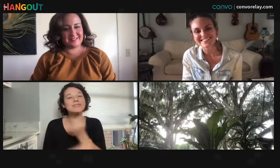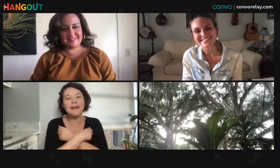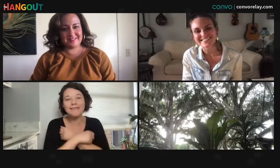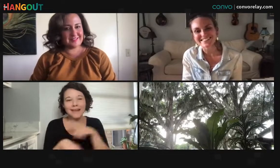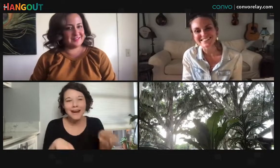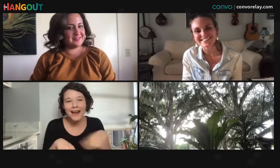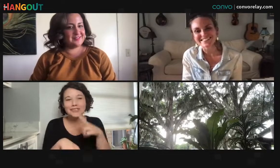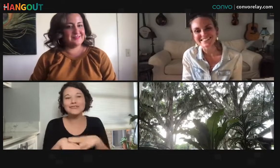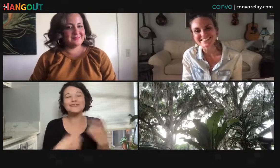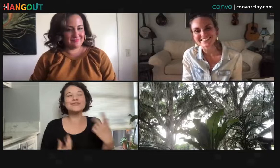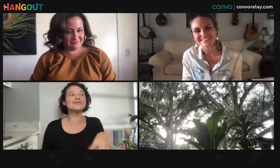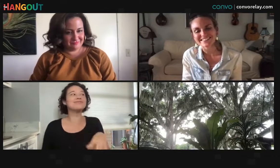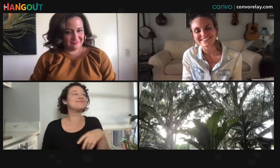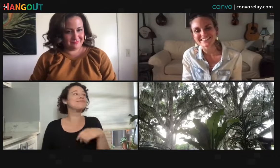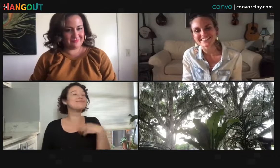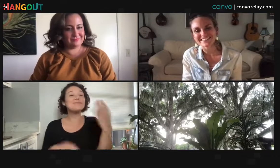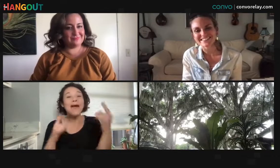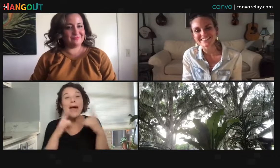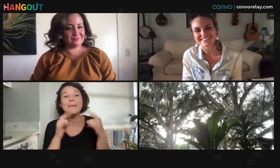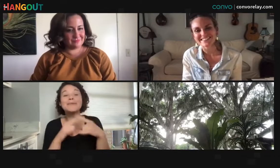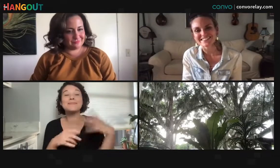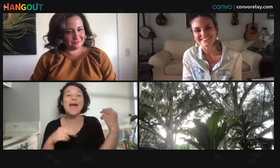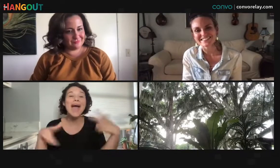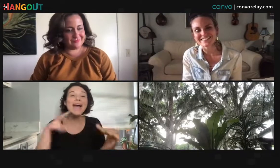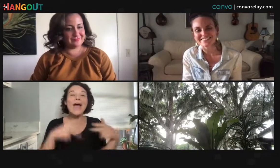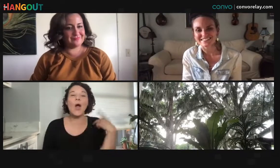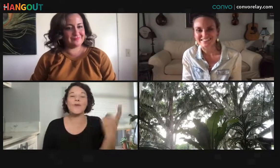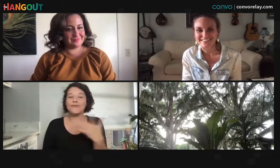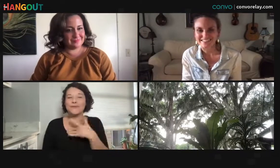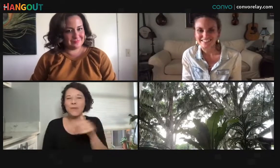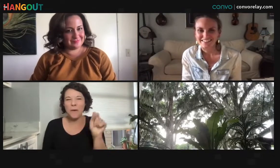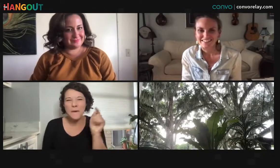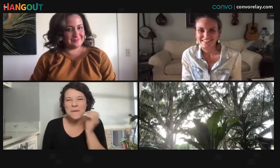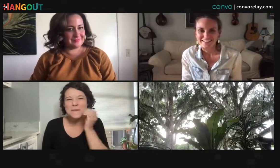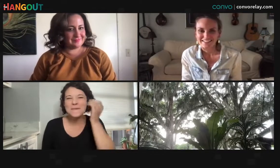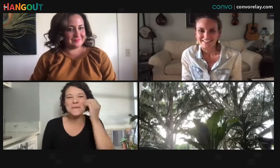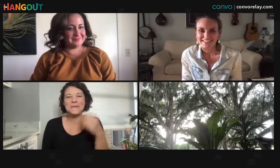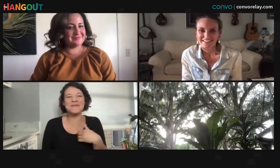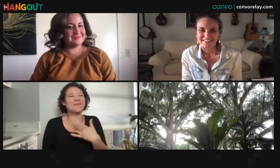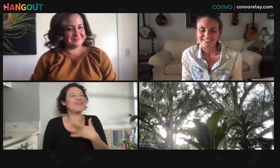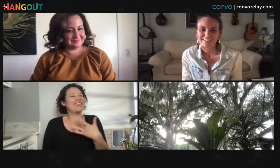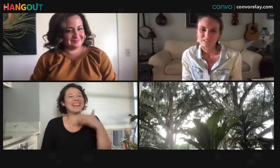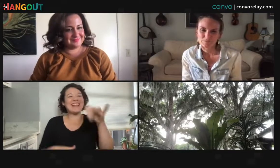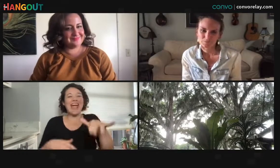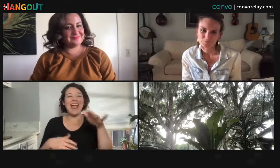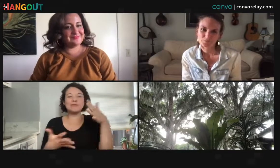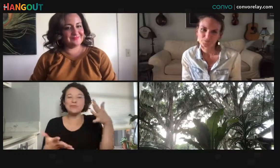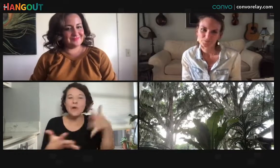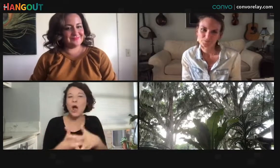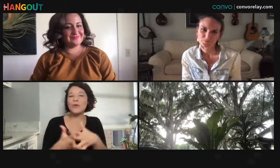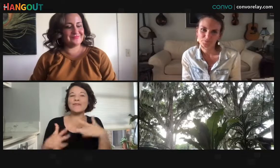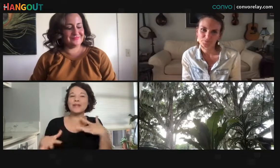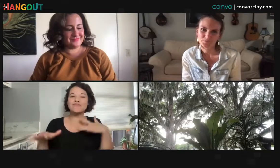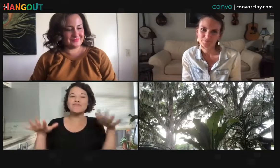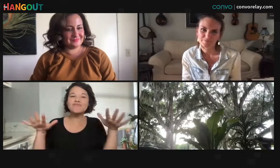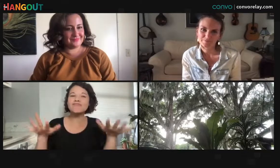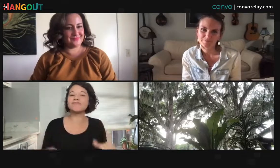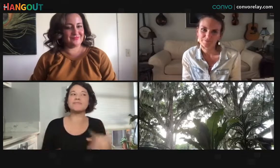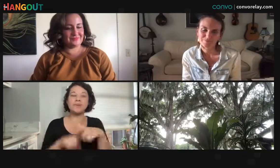malory here yes um i have always loved nature growing up i have always felt at home being outside camping